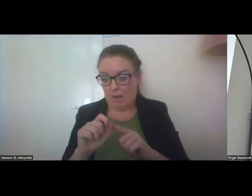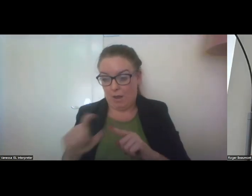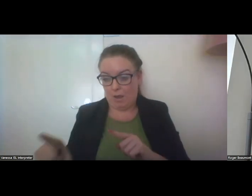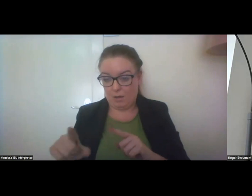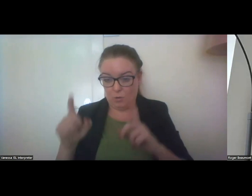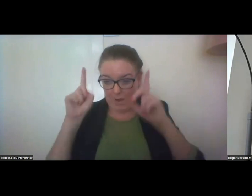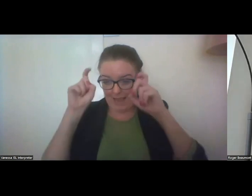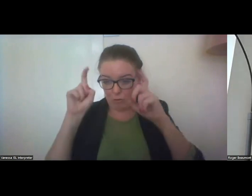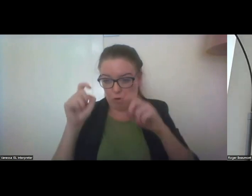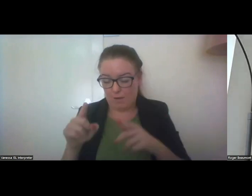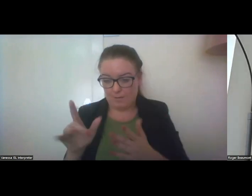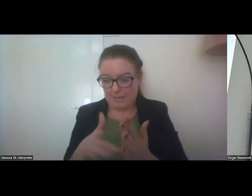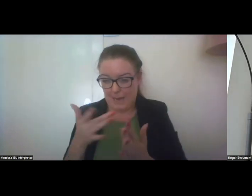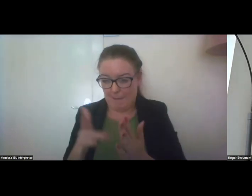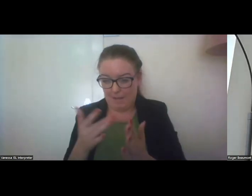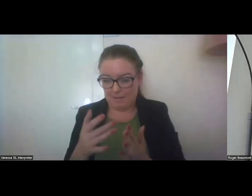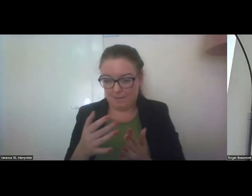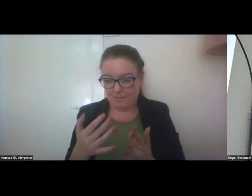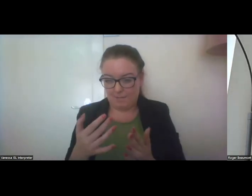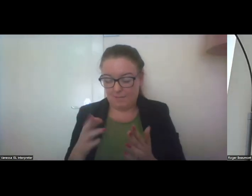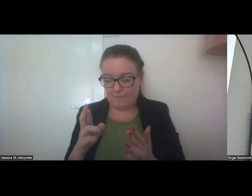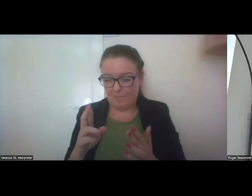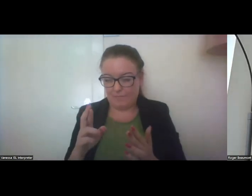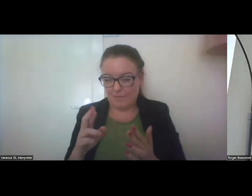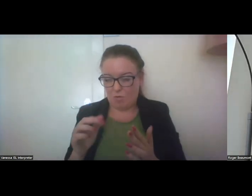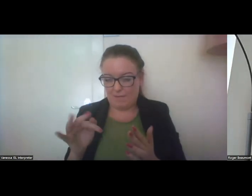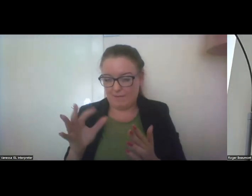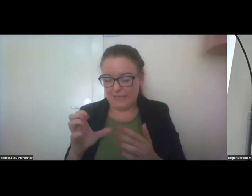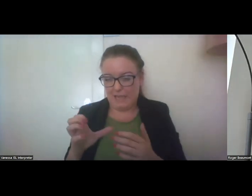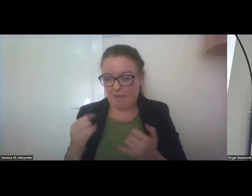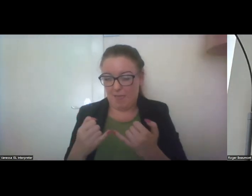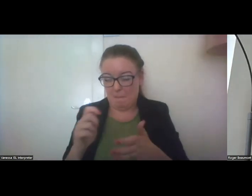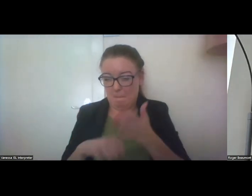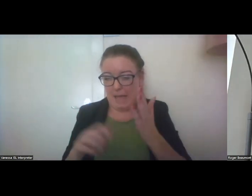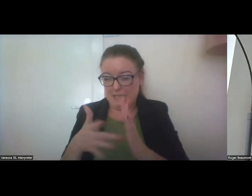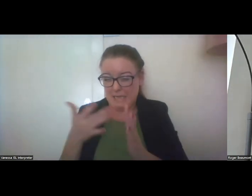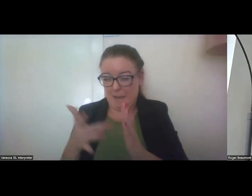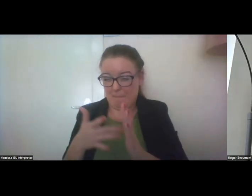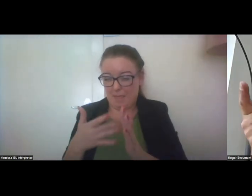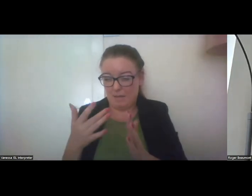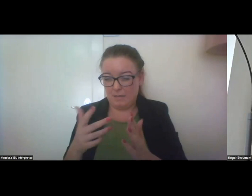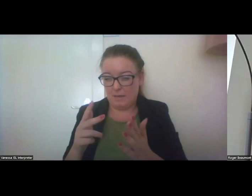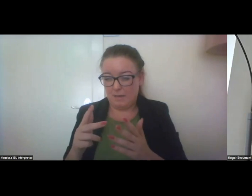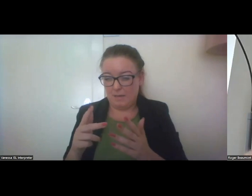I don't know, the RSC are just buying some tablets from us. They're having eight-inch and ten-inch tablets